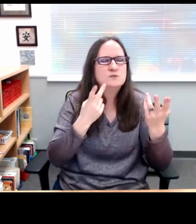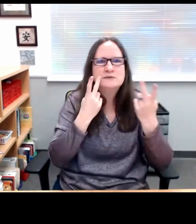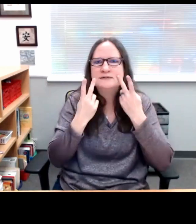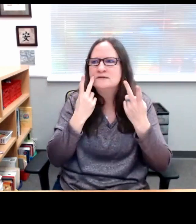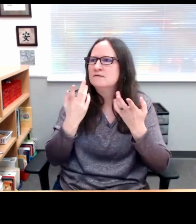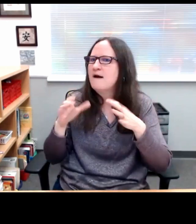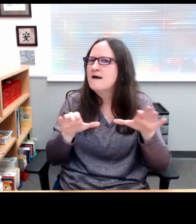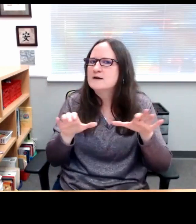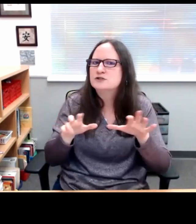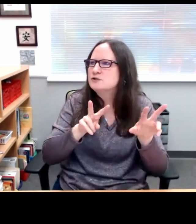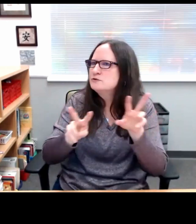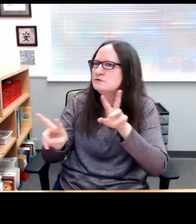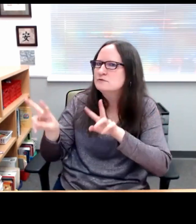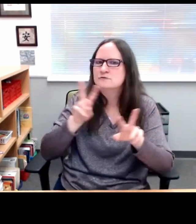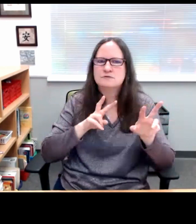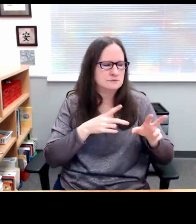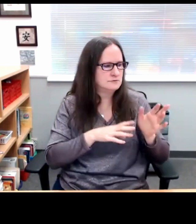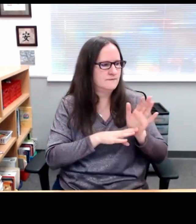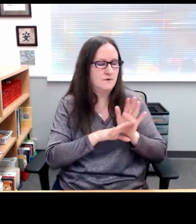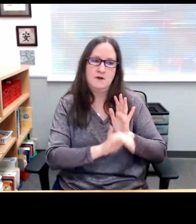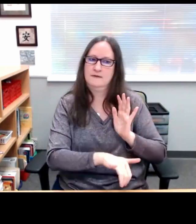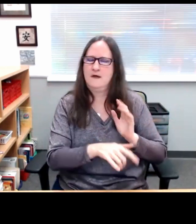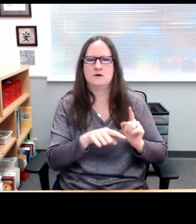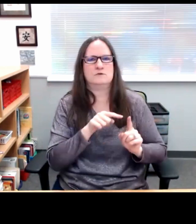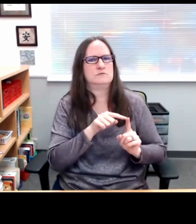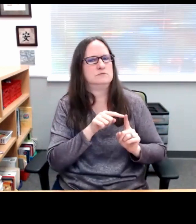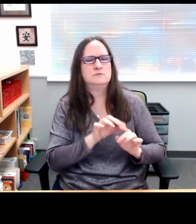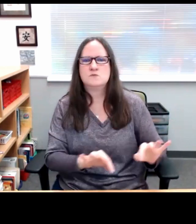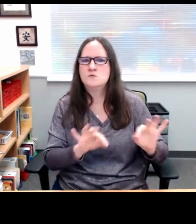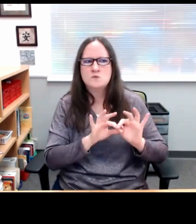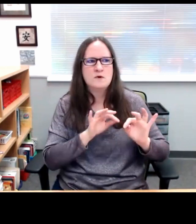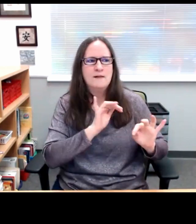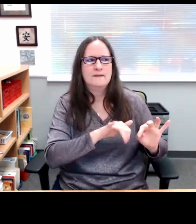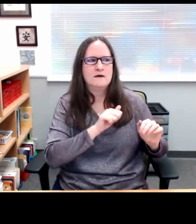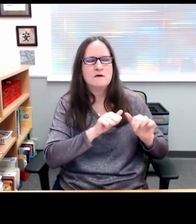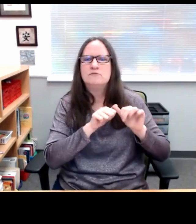showing appreciation of things that they see and things that are going around going on around them.